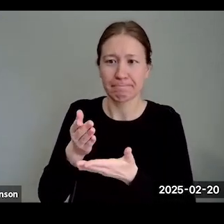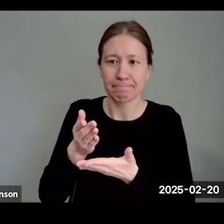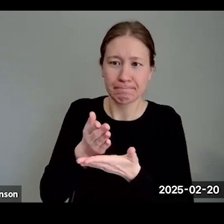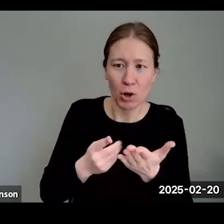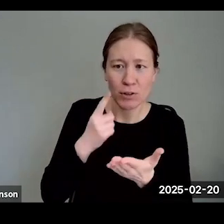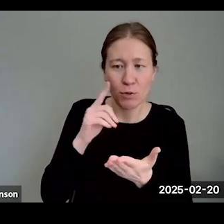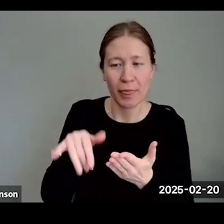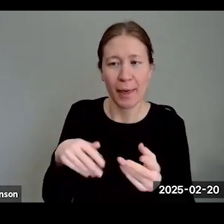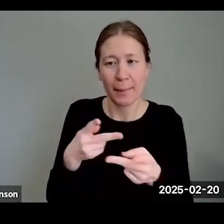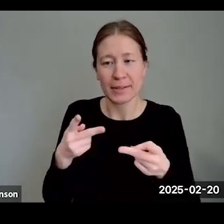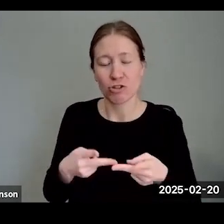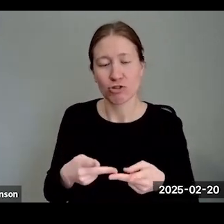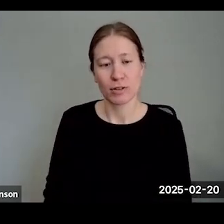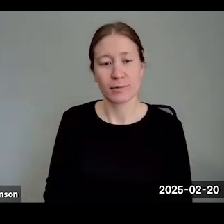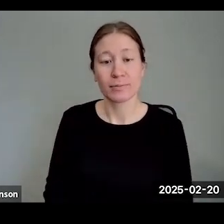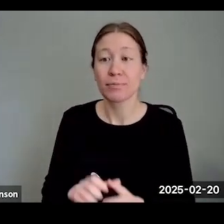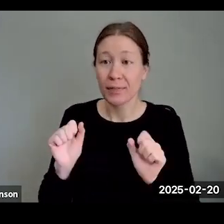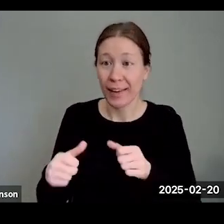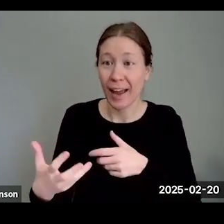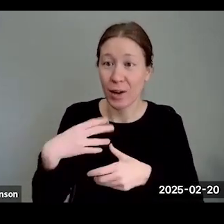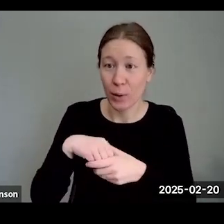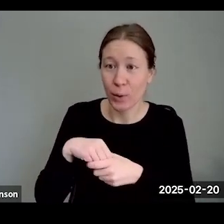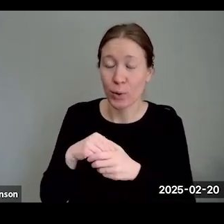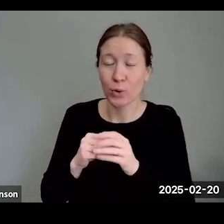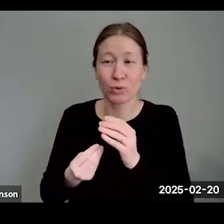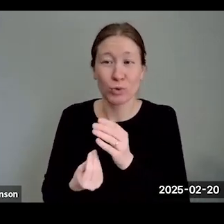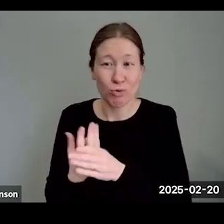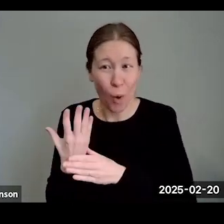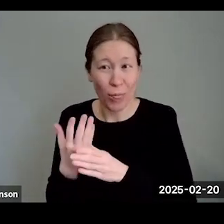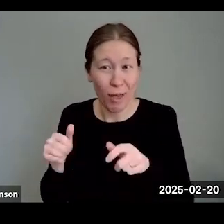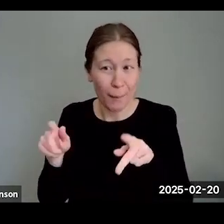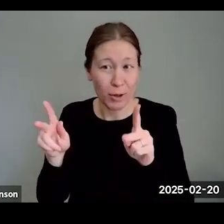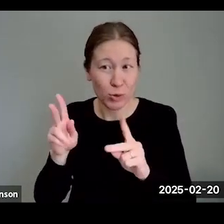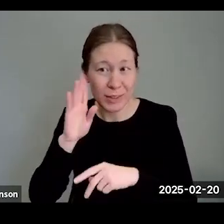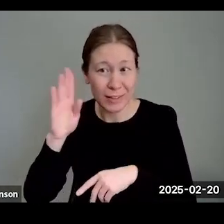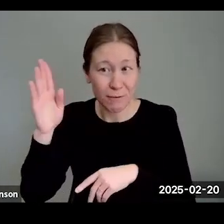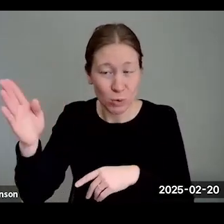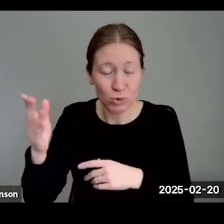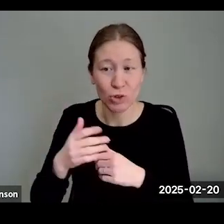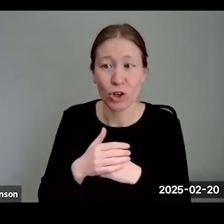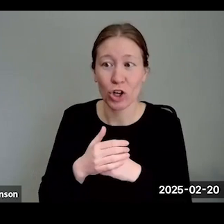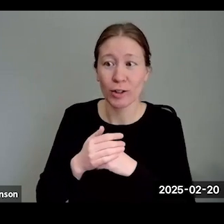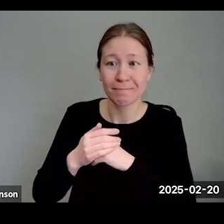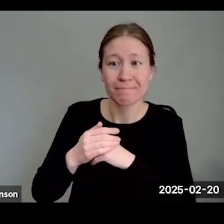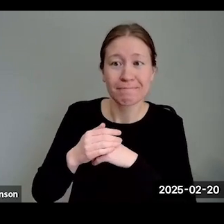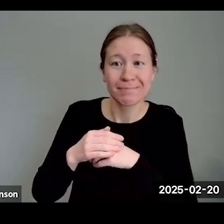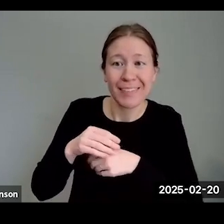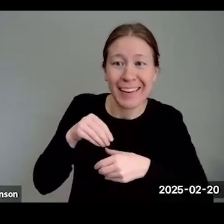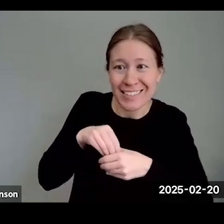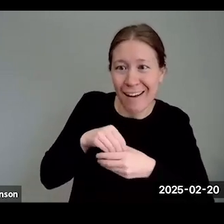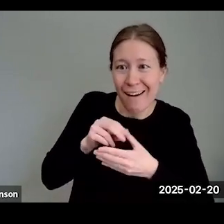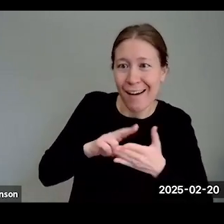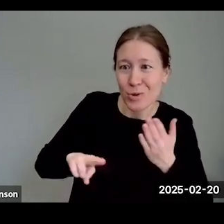We can also include growth opportunities. So if there are chances for internal development or advancement.